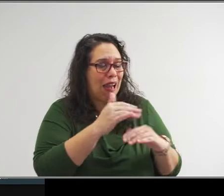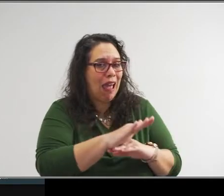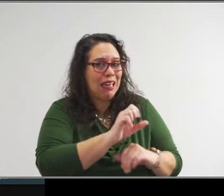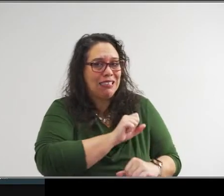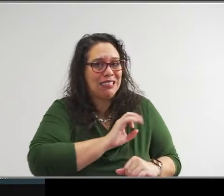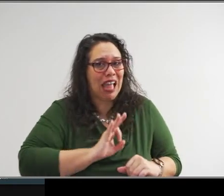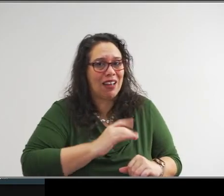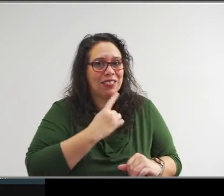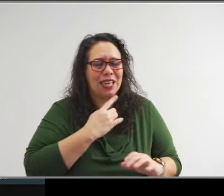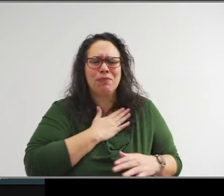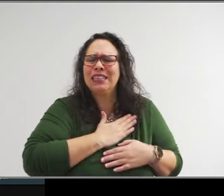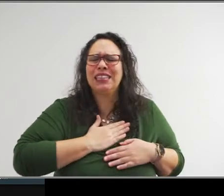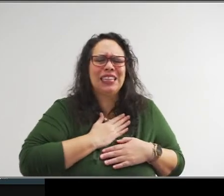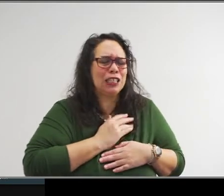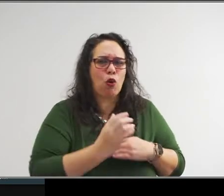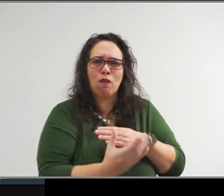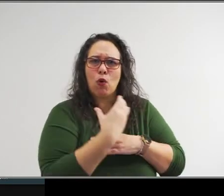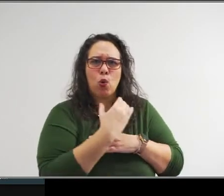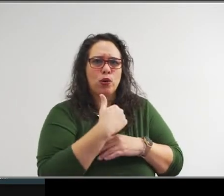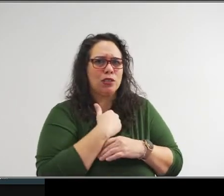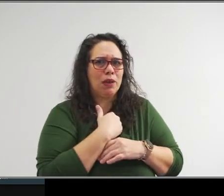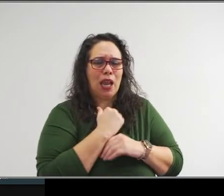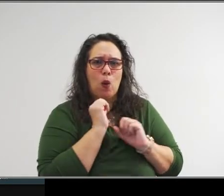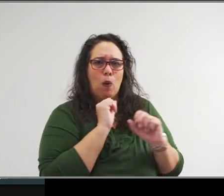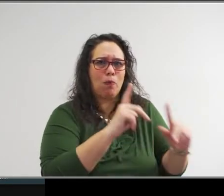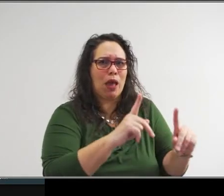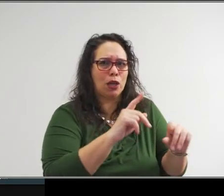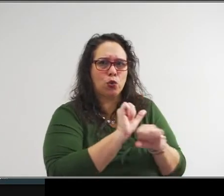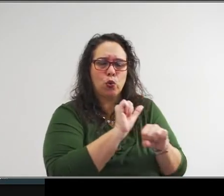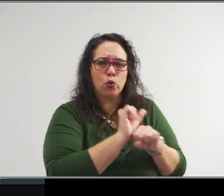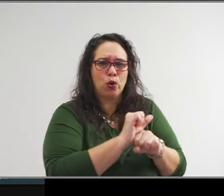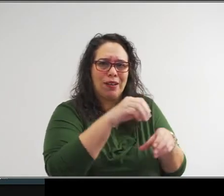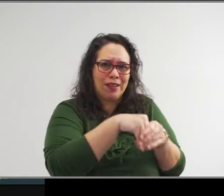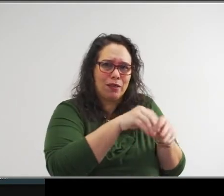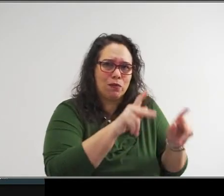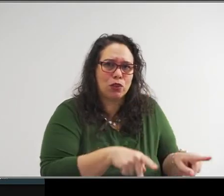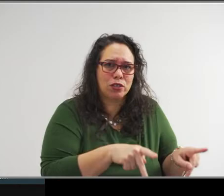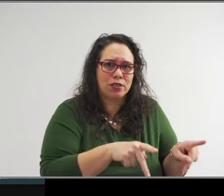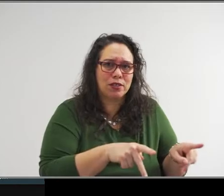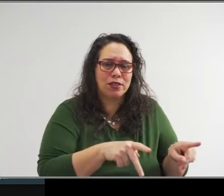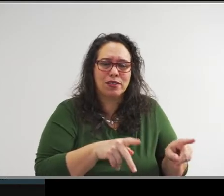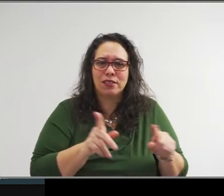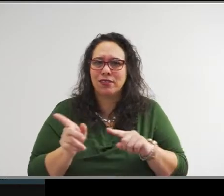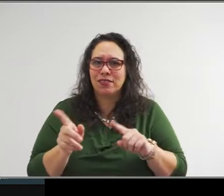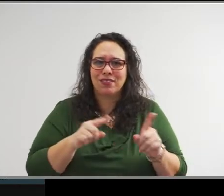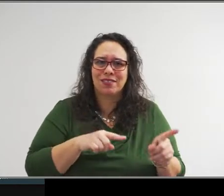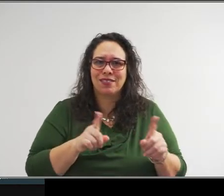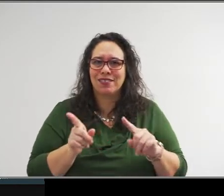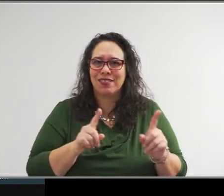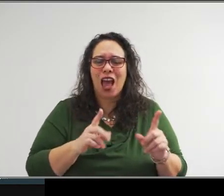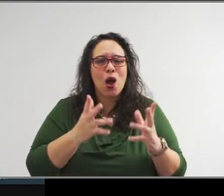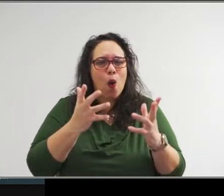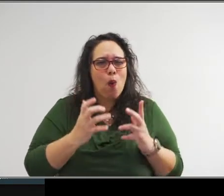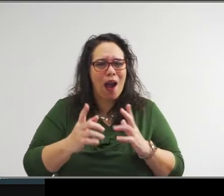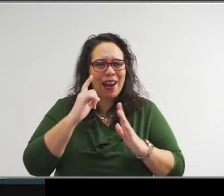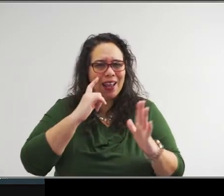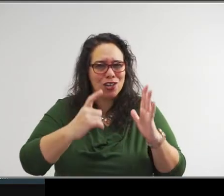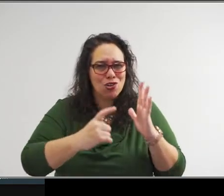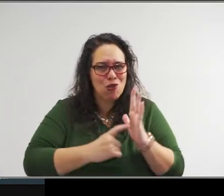who were saying please don't make me return to work. And so, I wanna acknowledge in the conversation